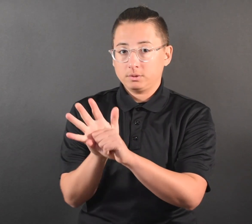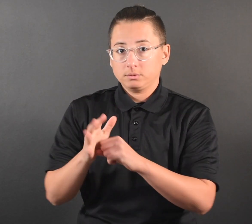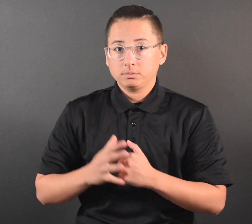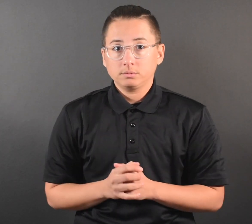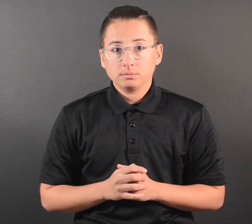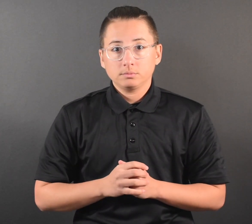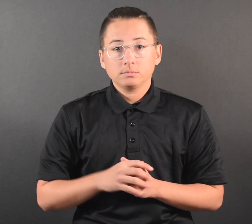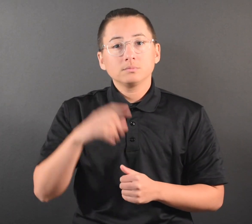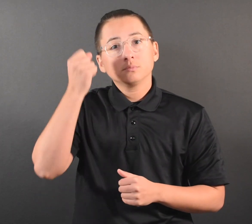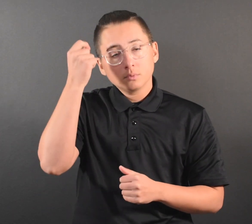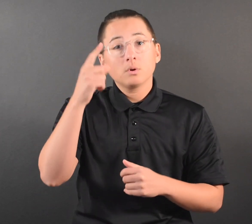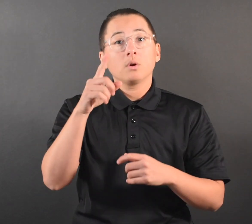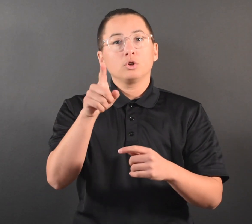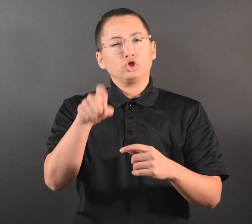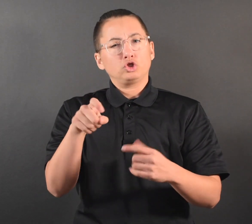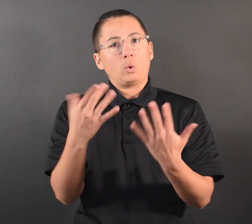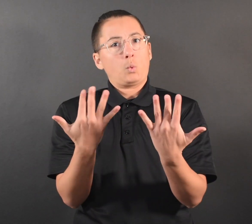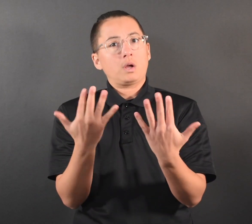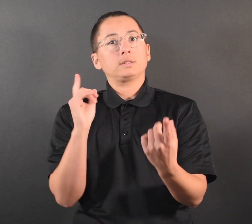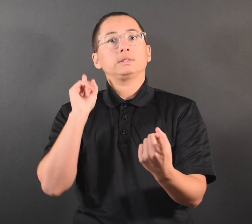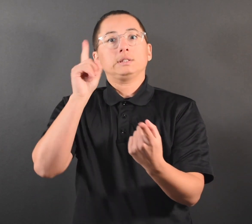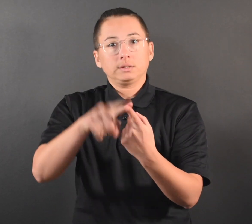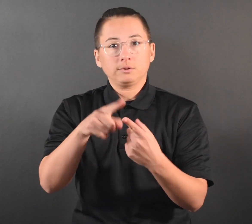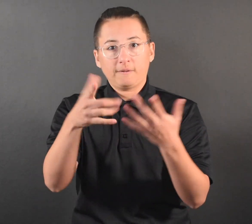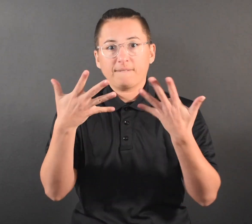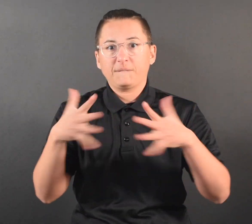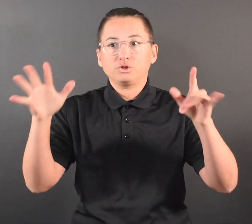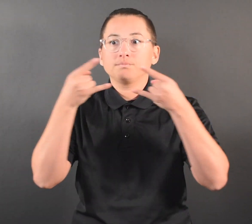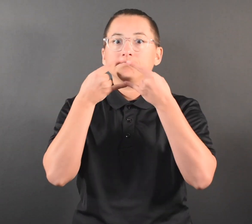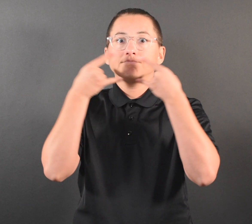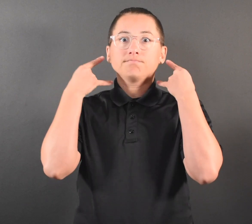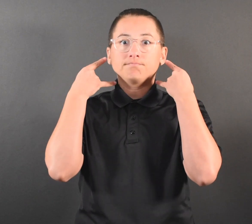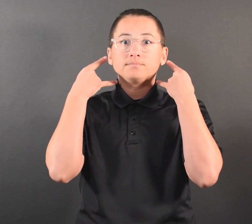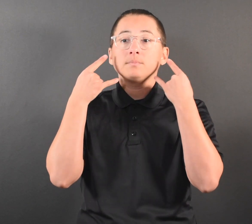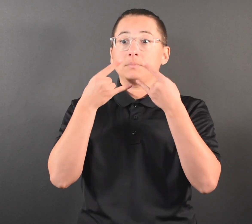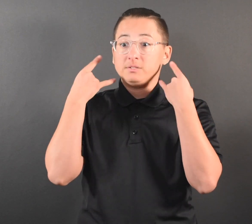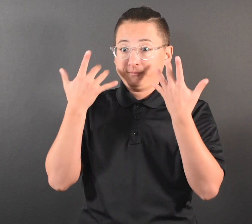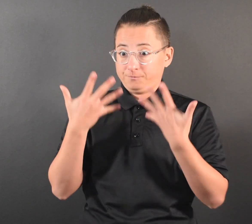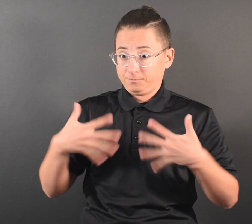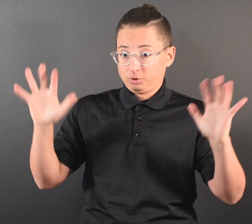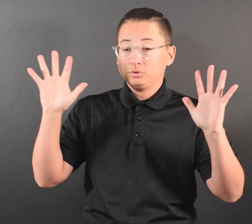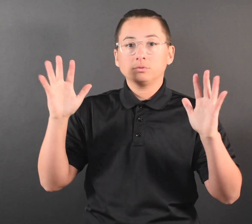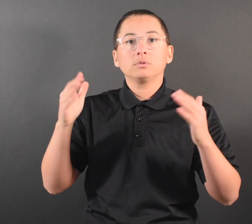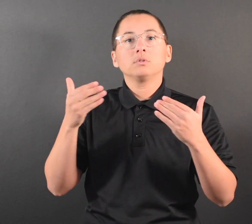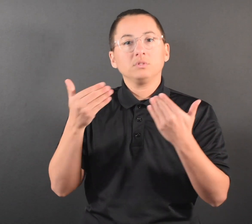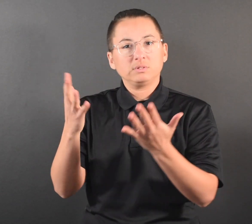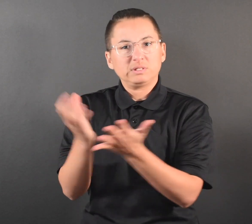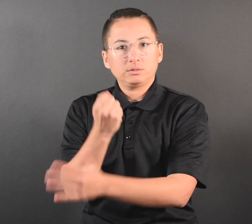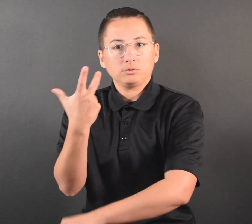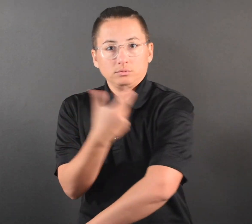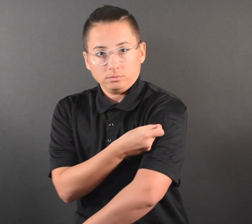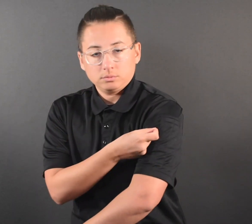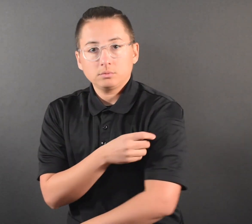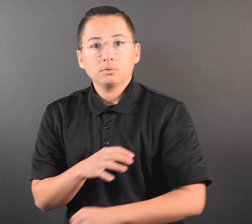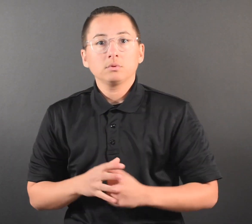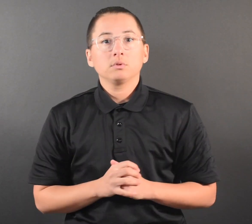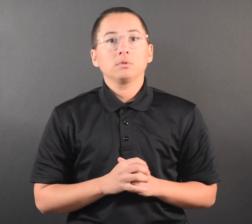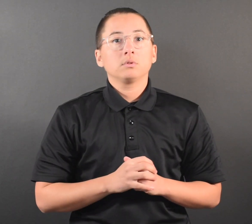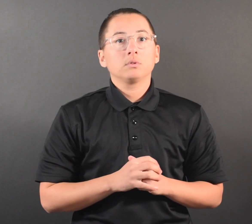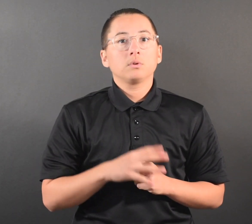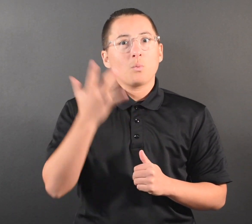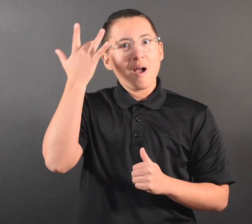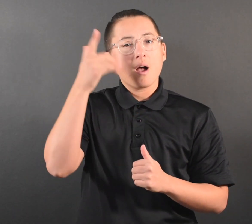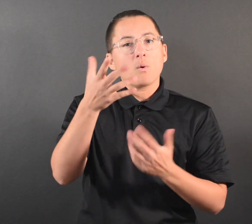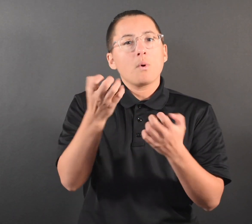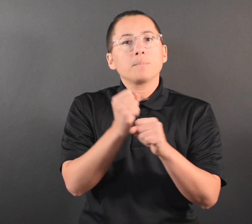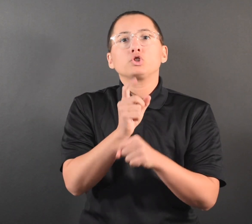you may consider waiting until your period to wear a mask is over to help make sure that any